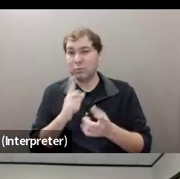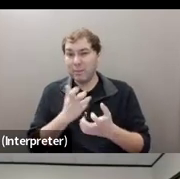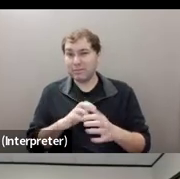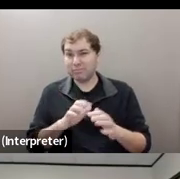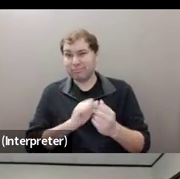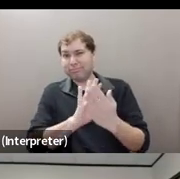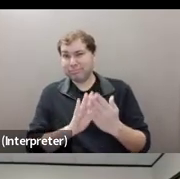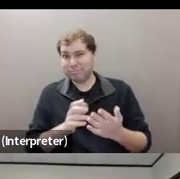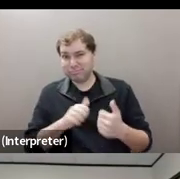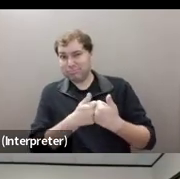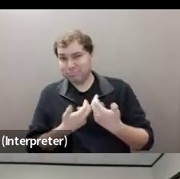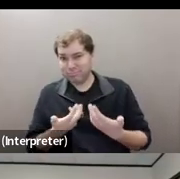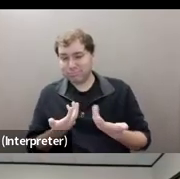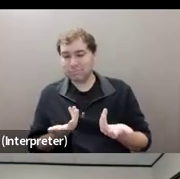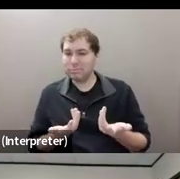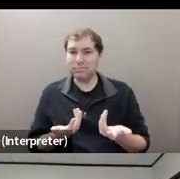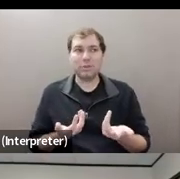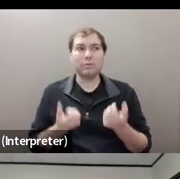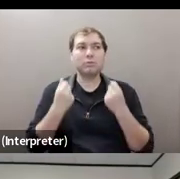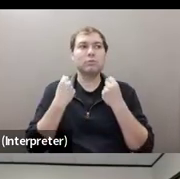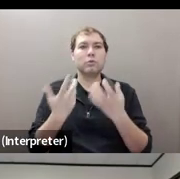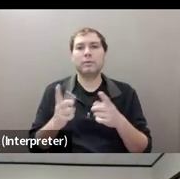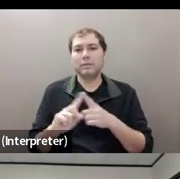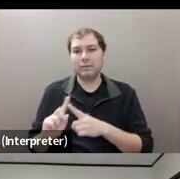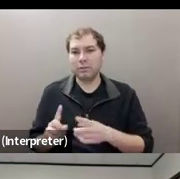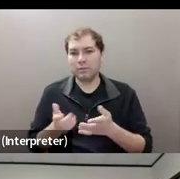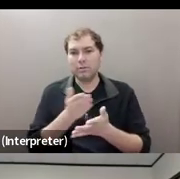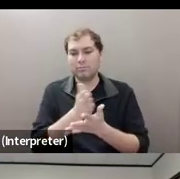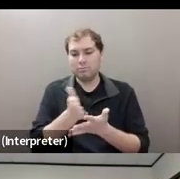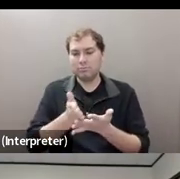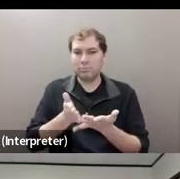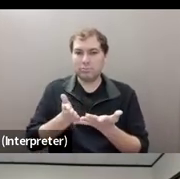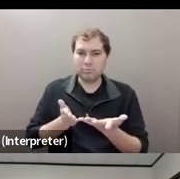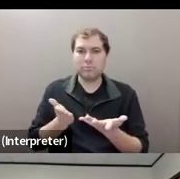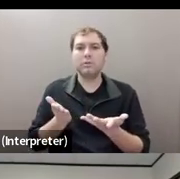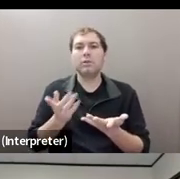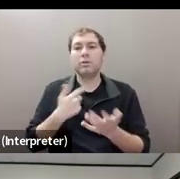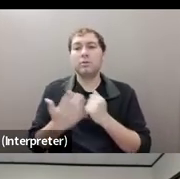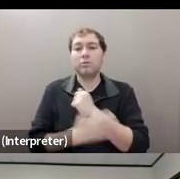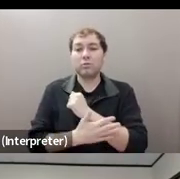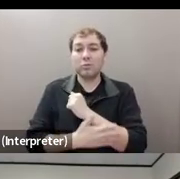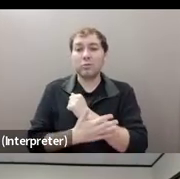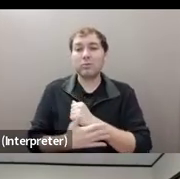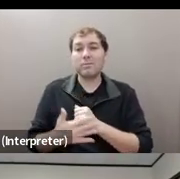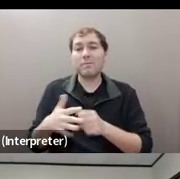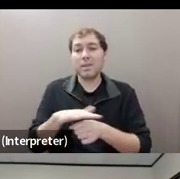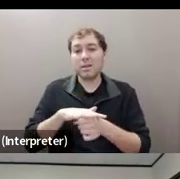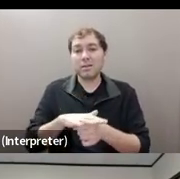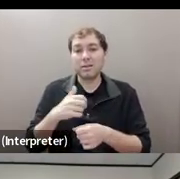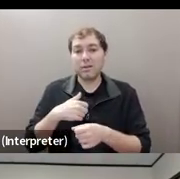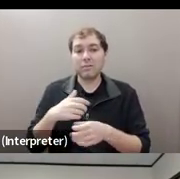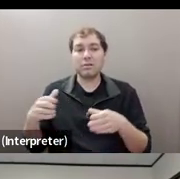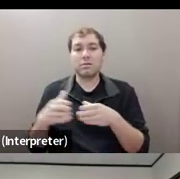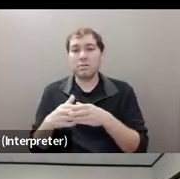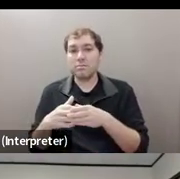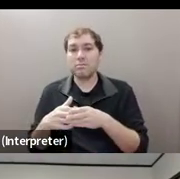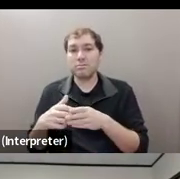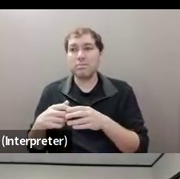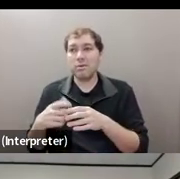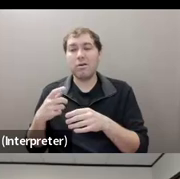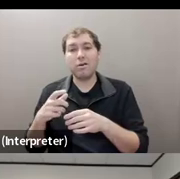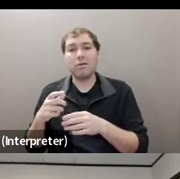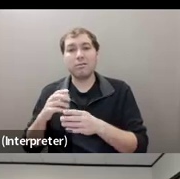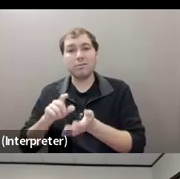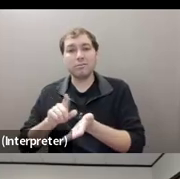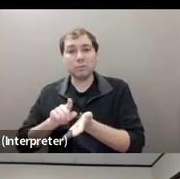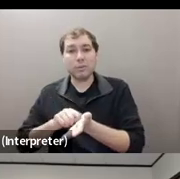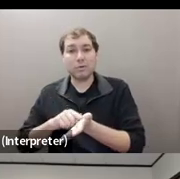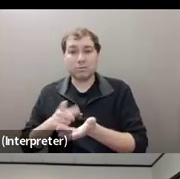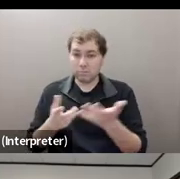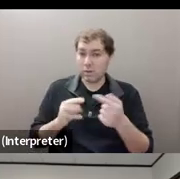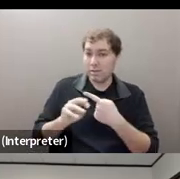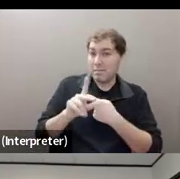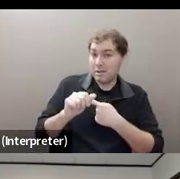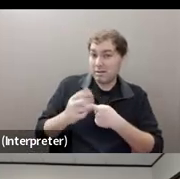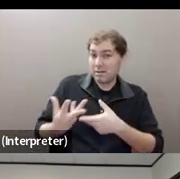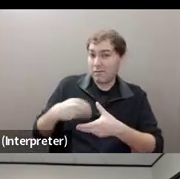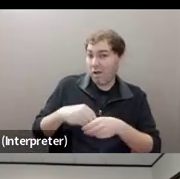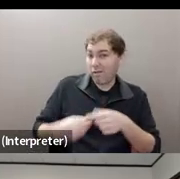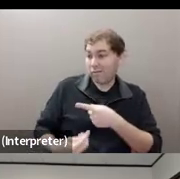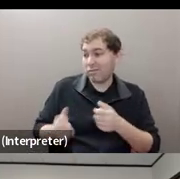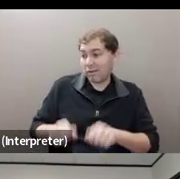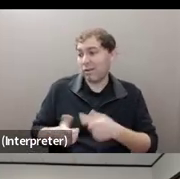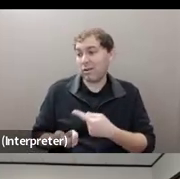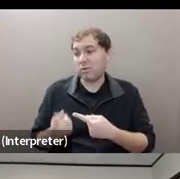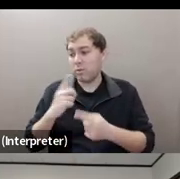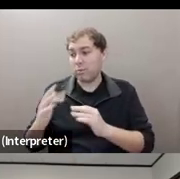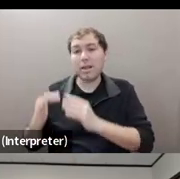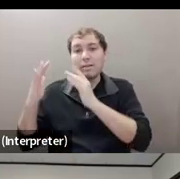Don Posh: because there's so many ways you could go being that we are in these rural areas. We still have some small town newspapers. Do you want me to get the media involved? You? You know there's a lot of ways to escalate things to where they will be very uncomfortable.